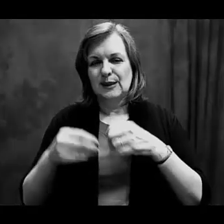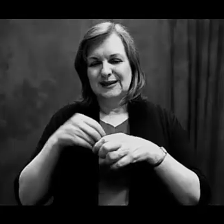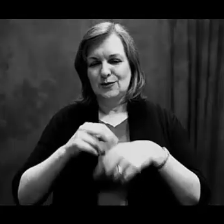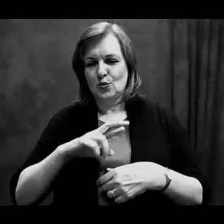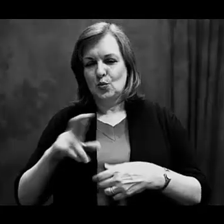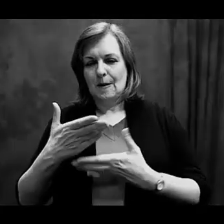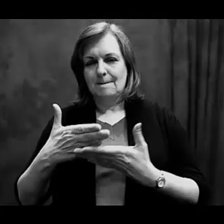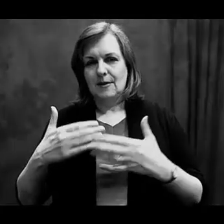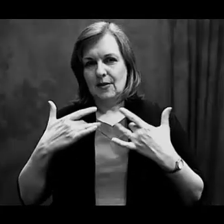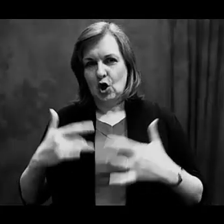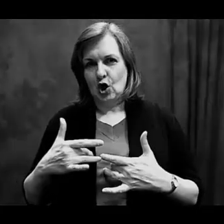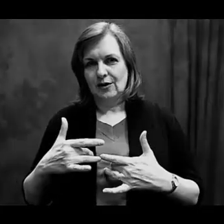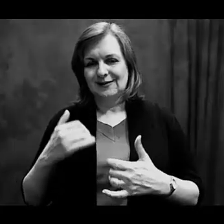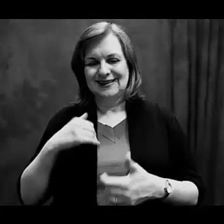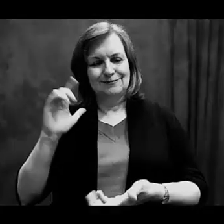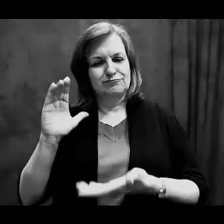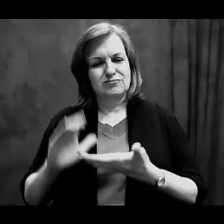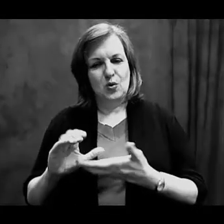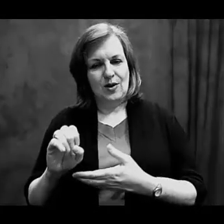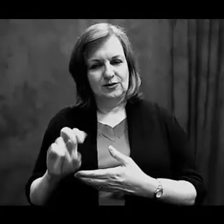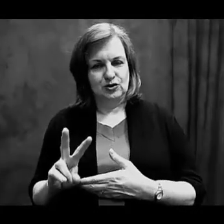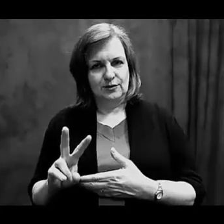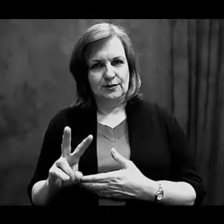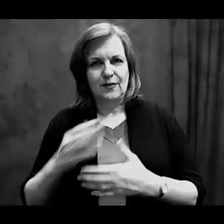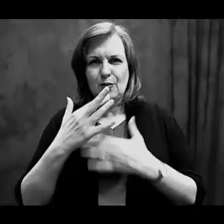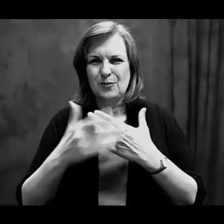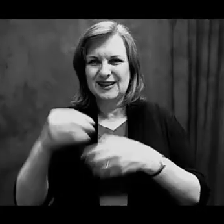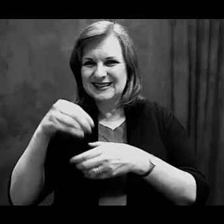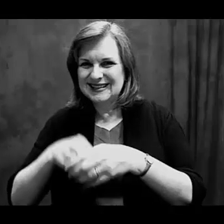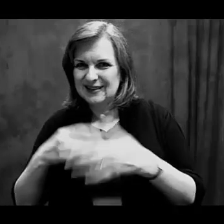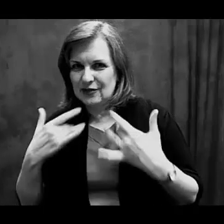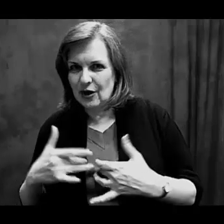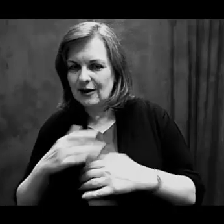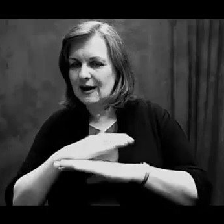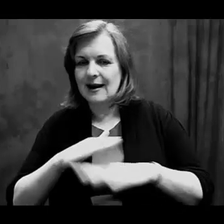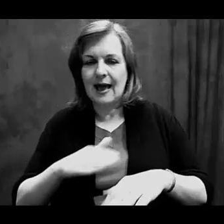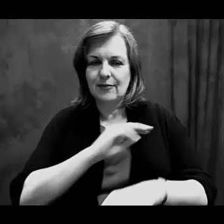that means the right side of your heart is very low in oxygen